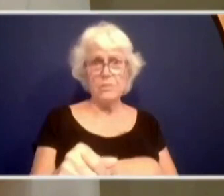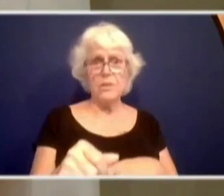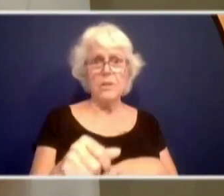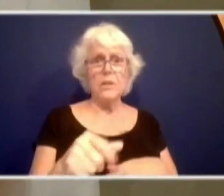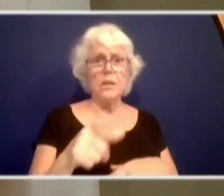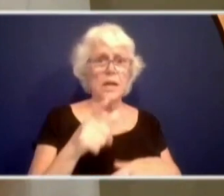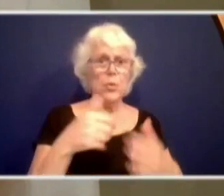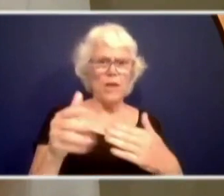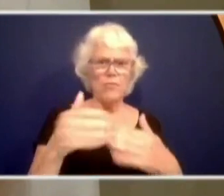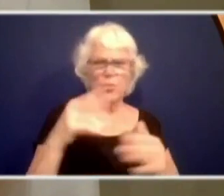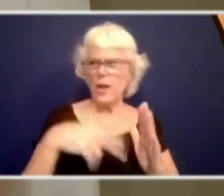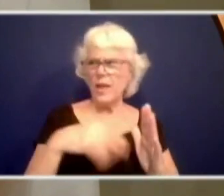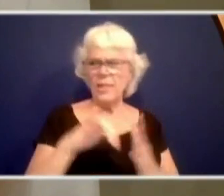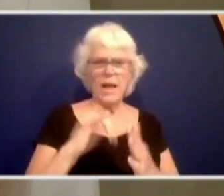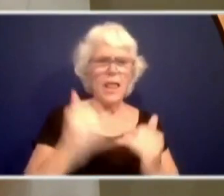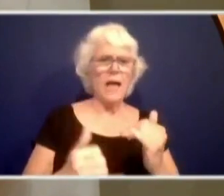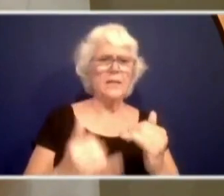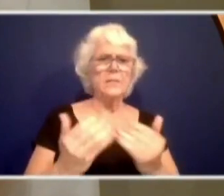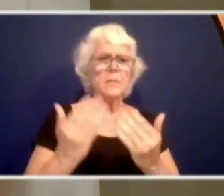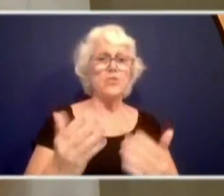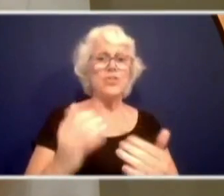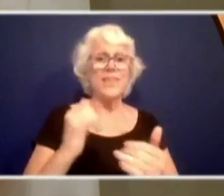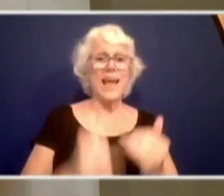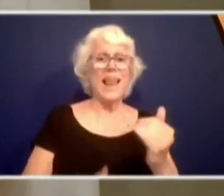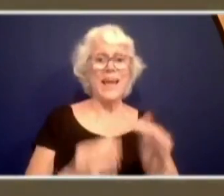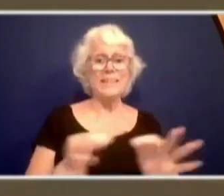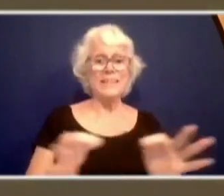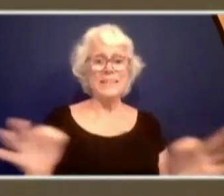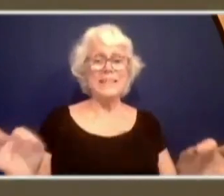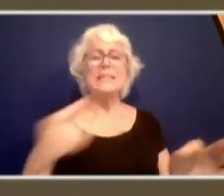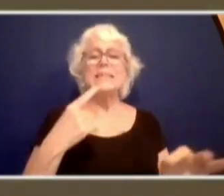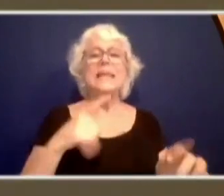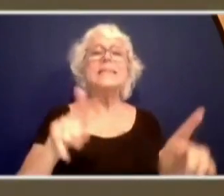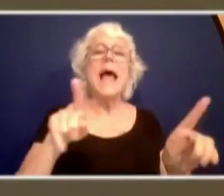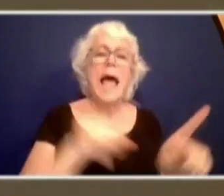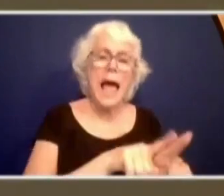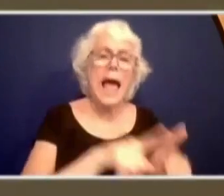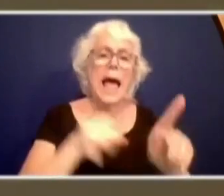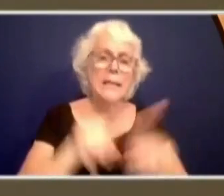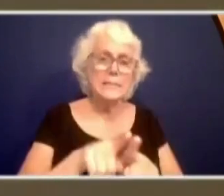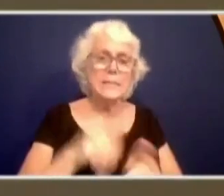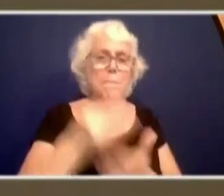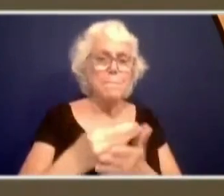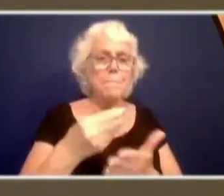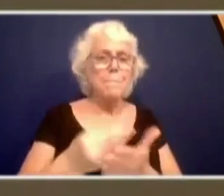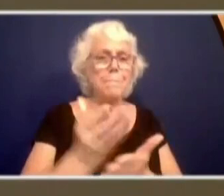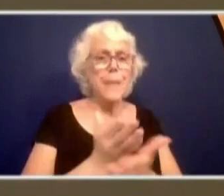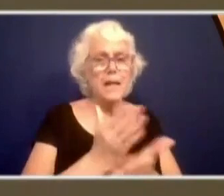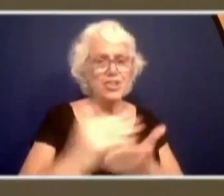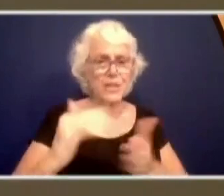the last sentence is always as budget allows like. Legally, I don't want to say legally,